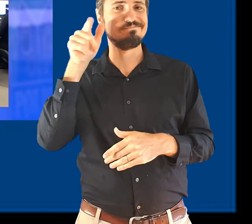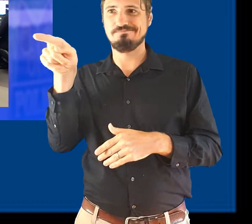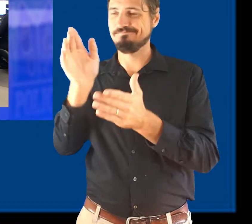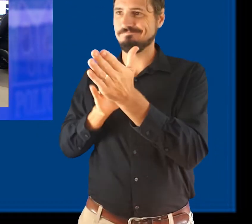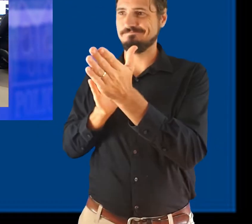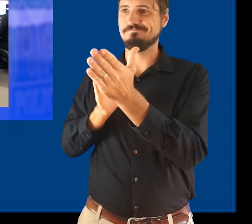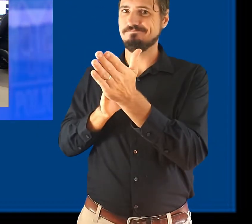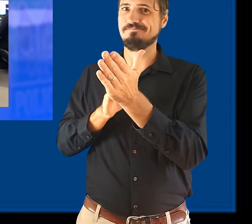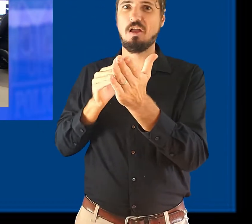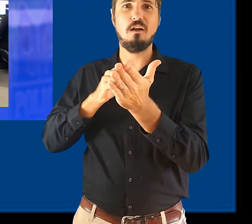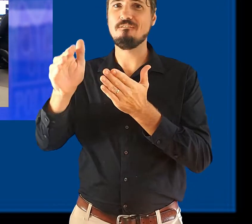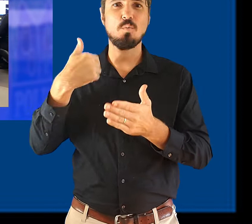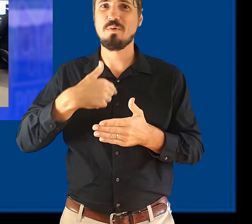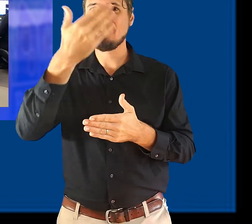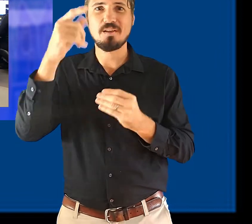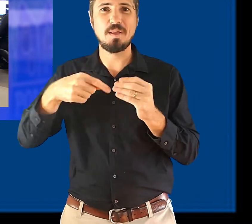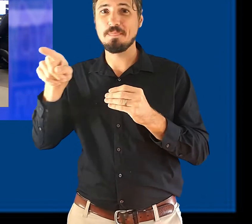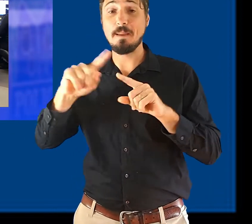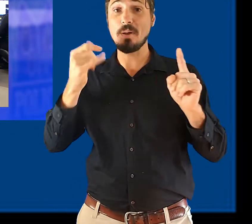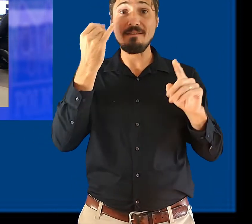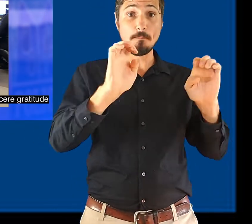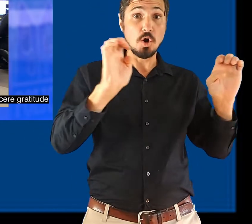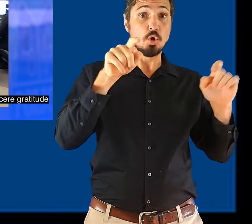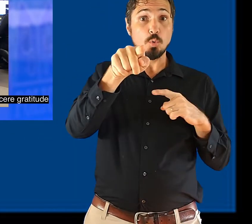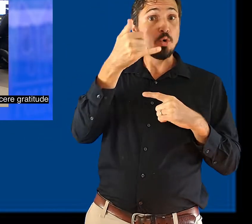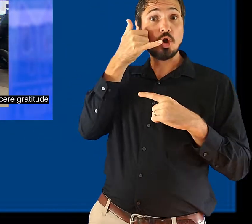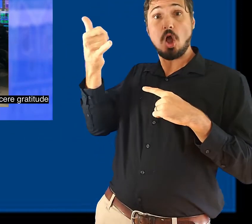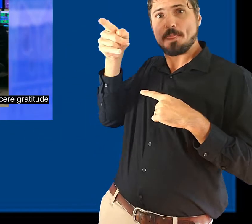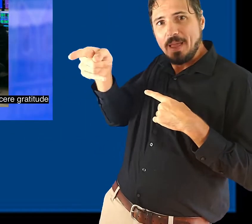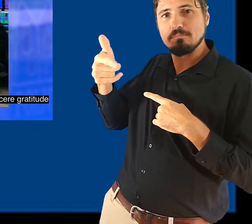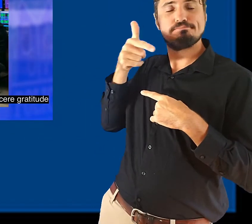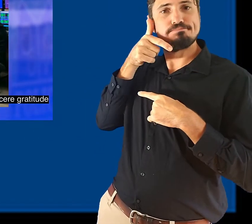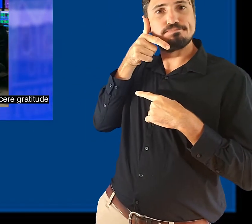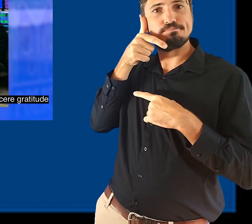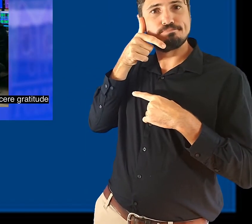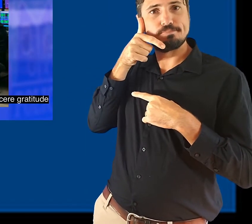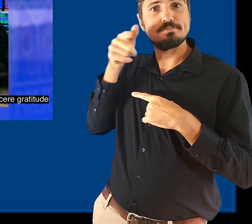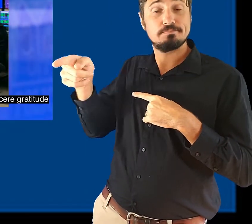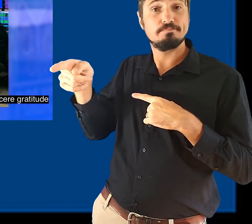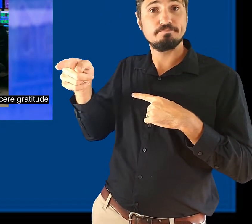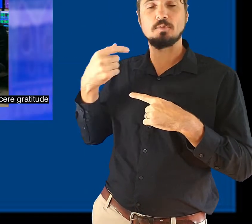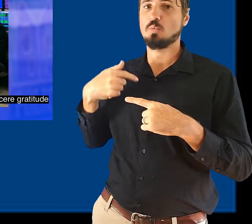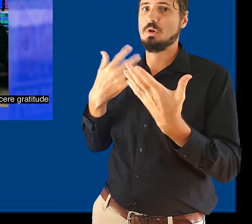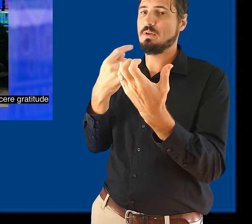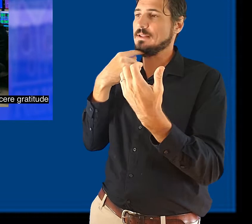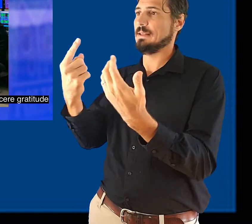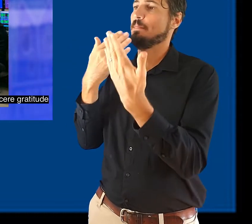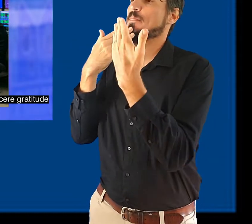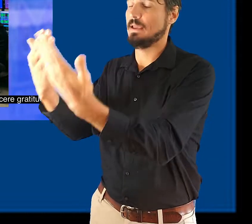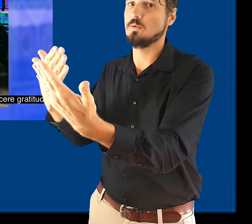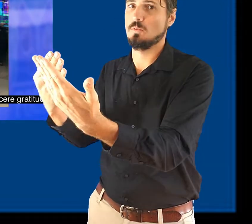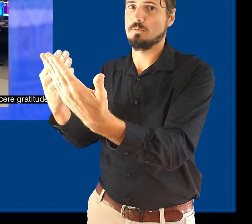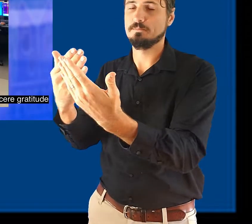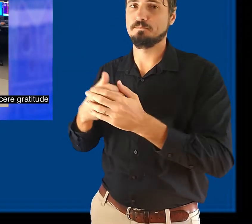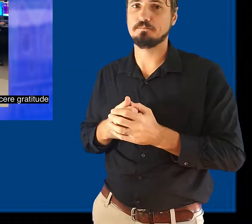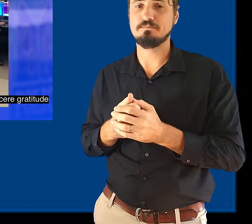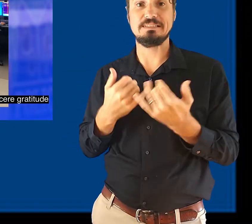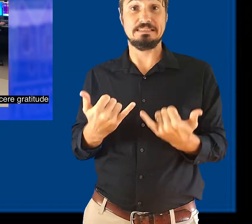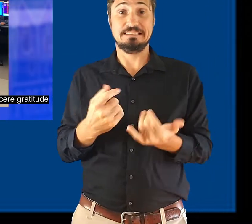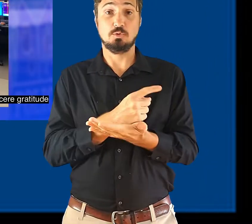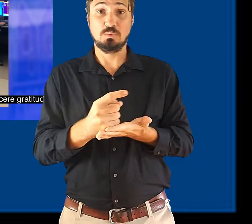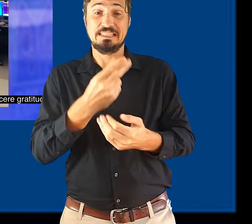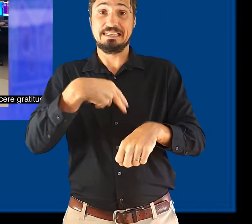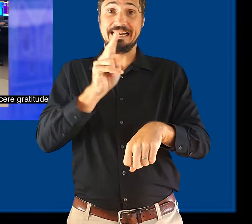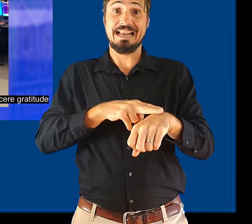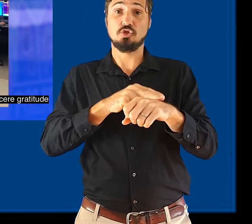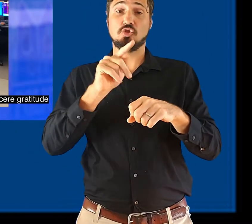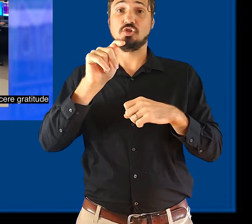In recognition of National Public Safety Telecommunicators Week, we offer our sincere gratitude to all our dispatchers who work around the clock, every single day,